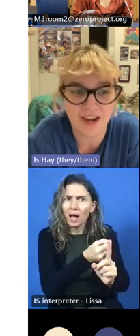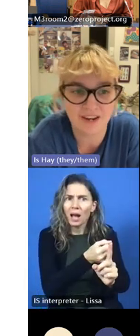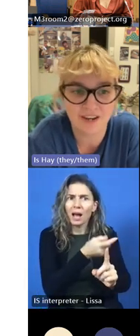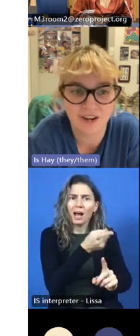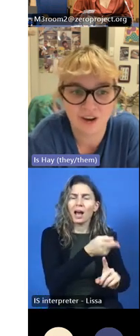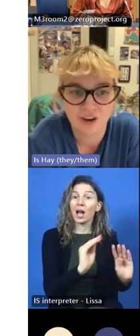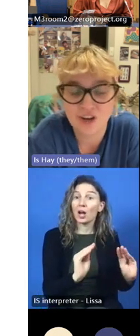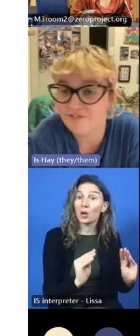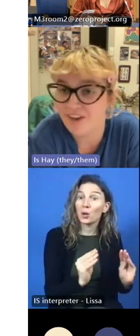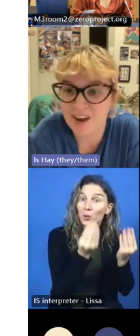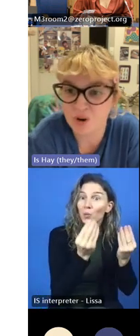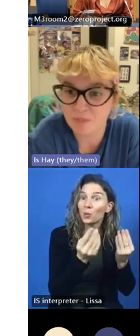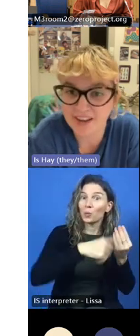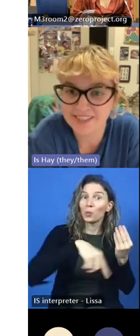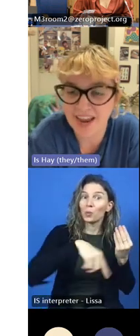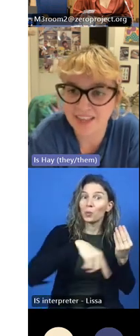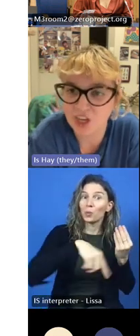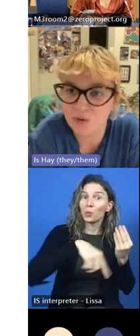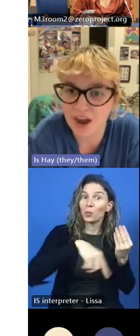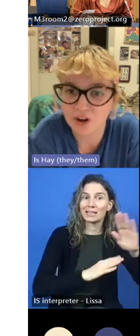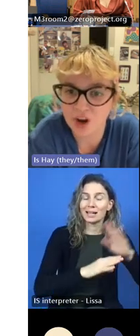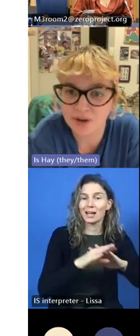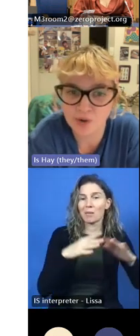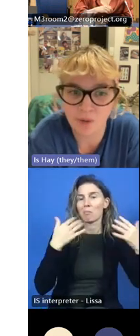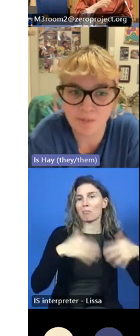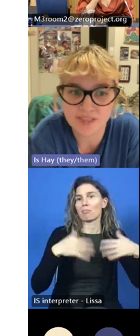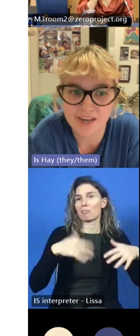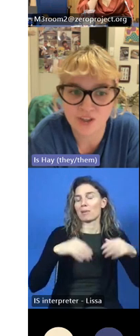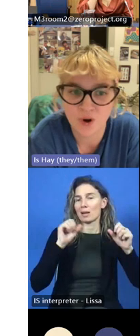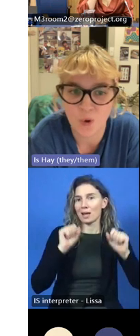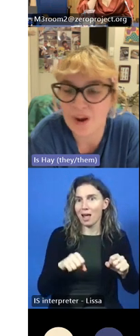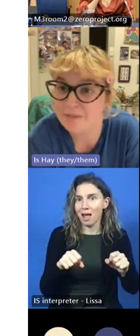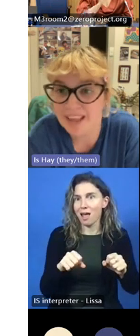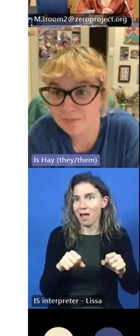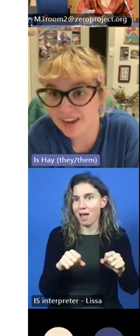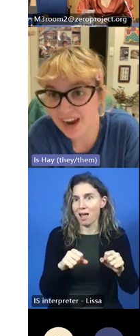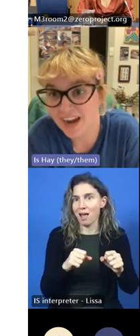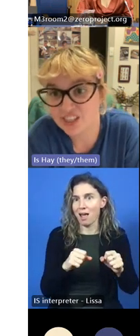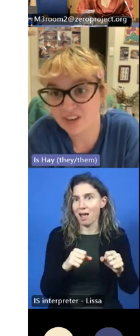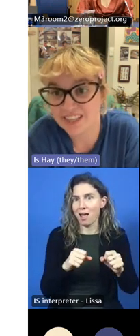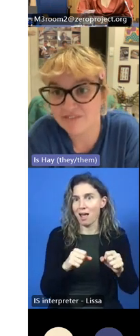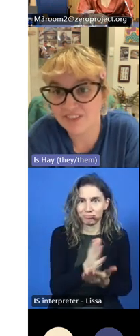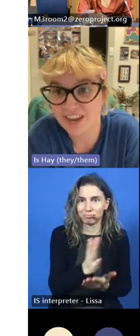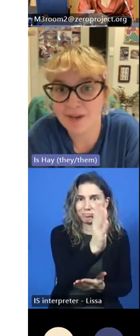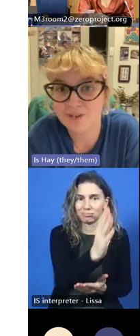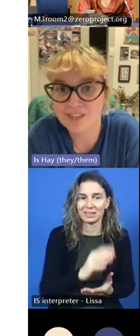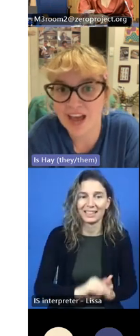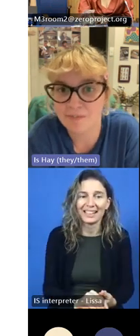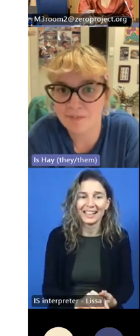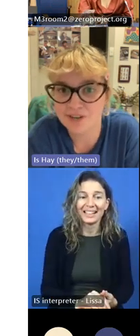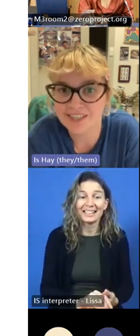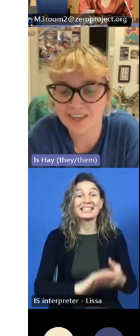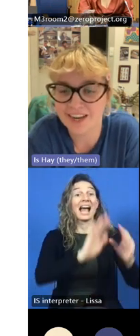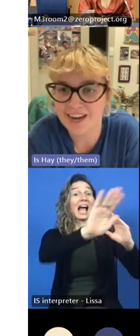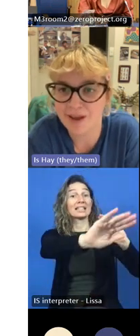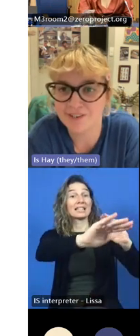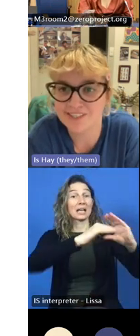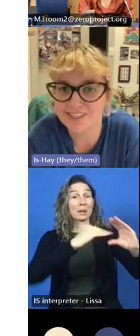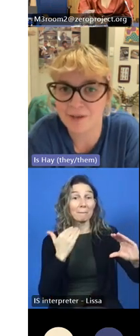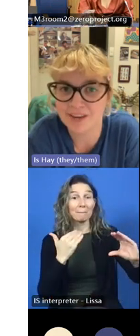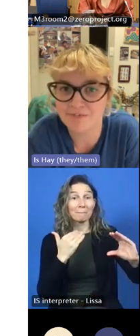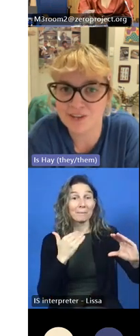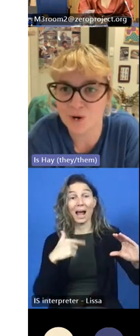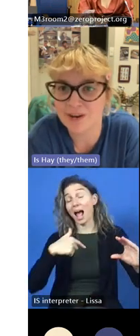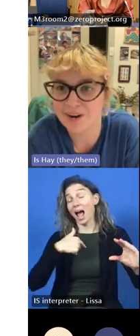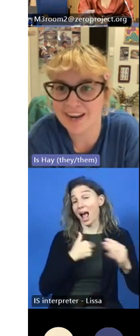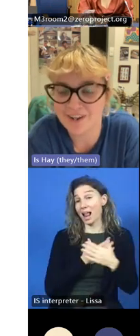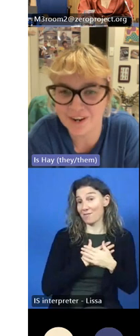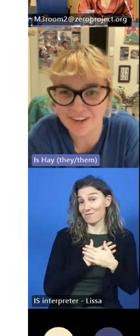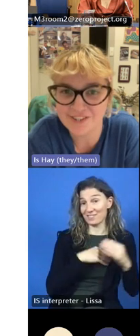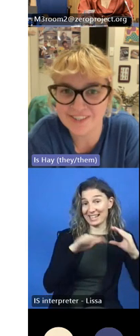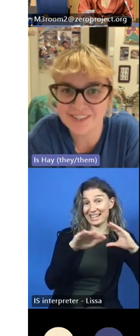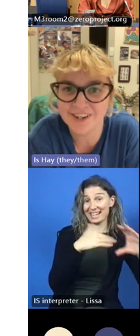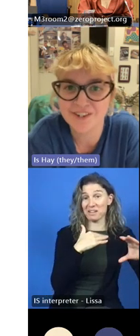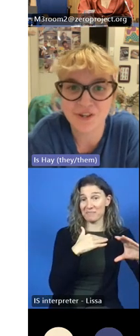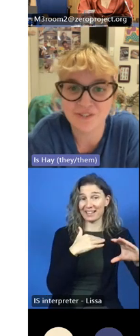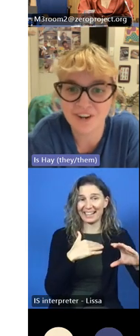today. You can find out more by scanning the QR code or going to the website or emailing me. Feel